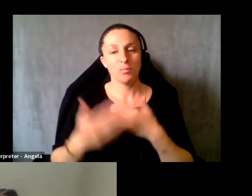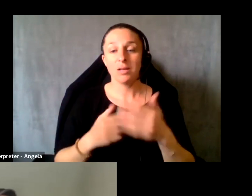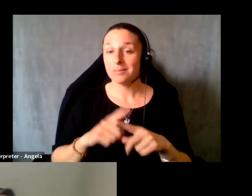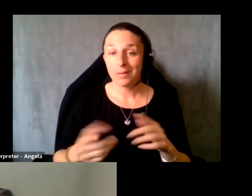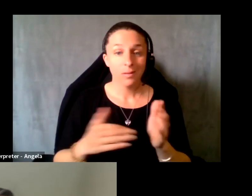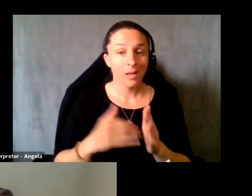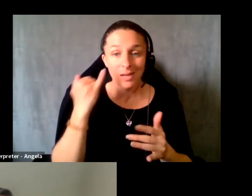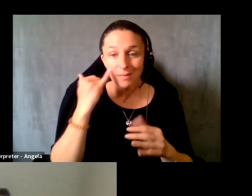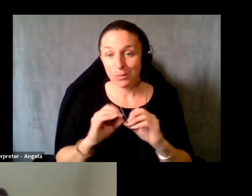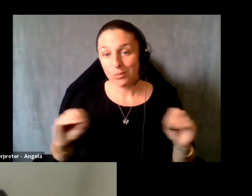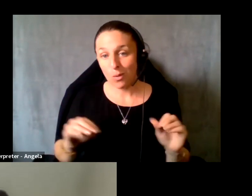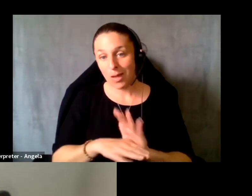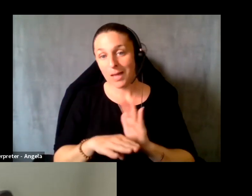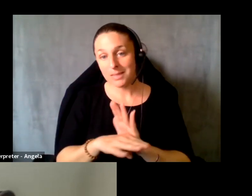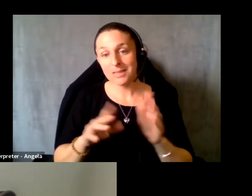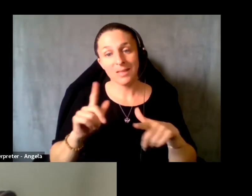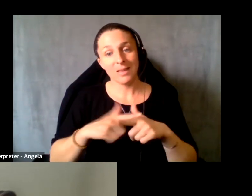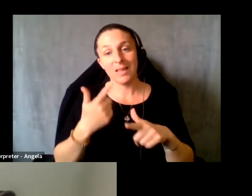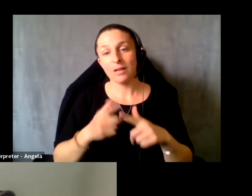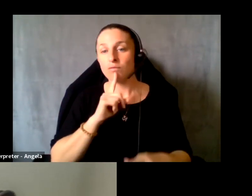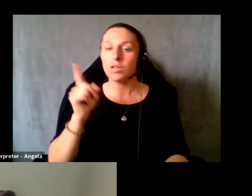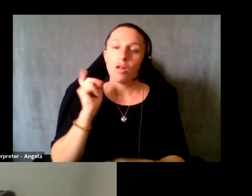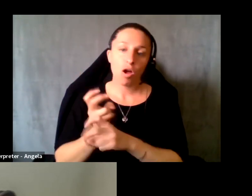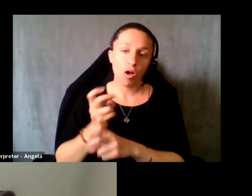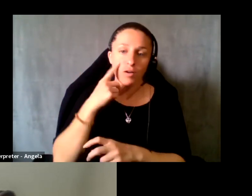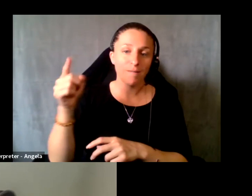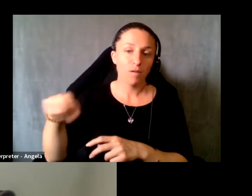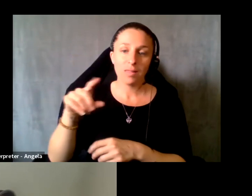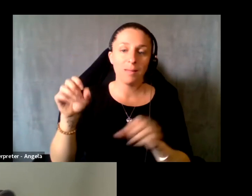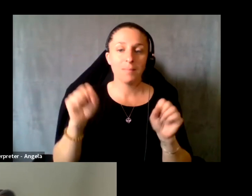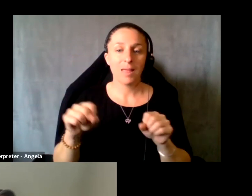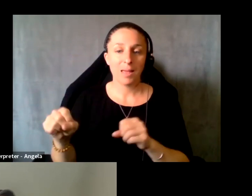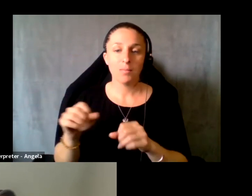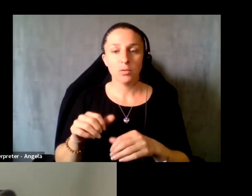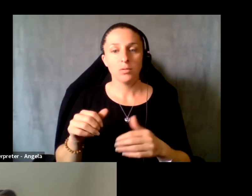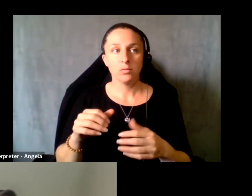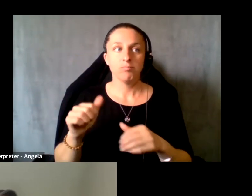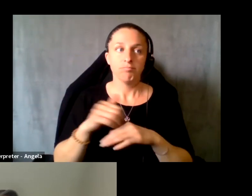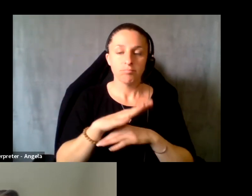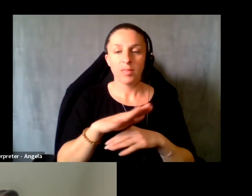is no access, then it's really hard for them to get their applications in. And this pertains